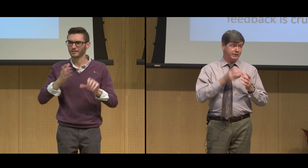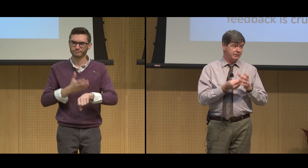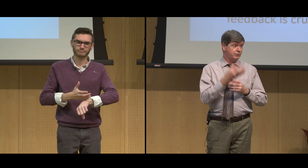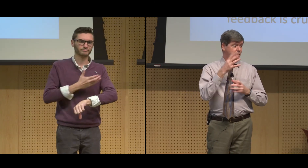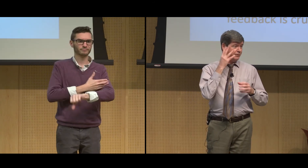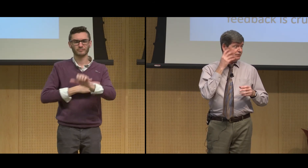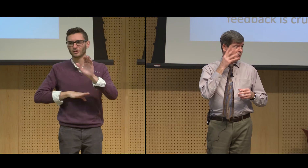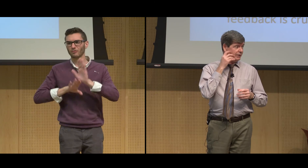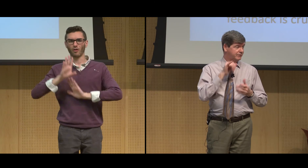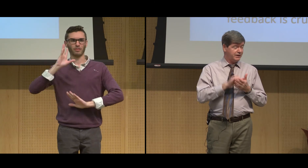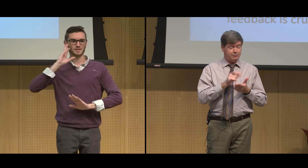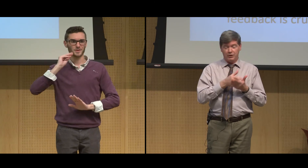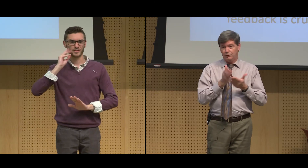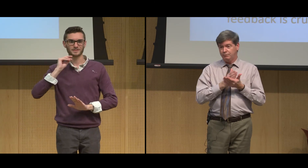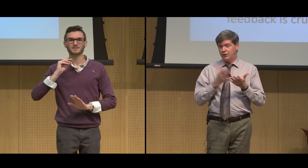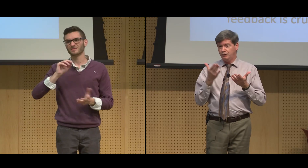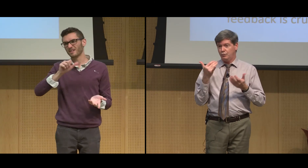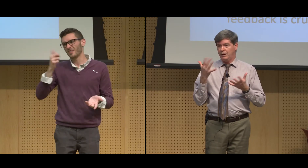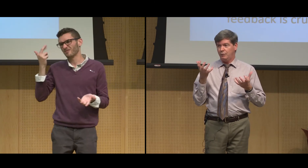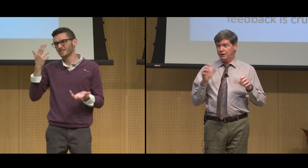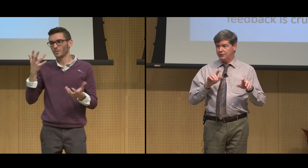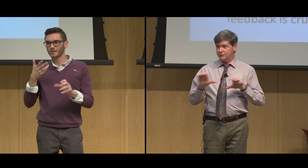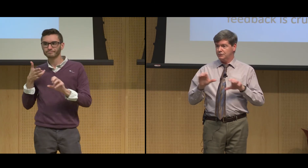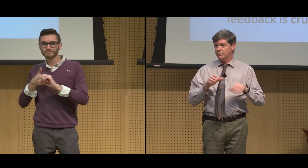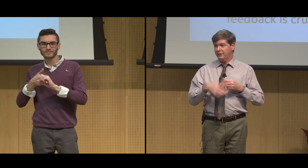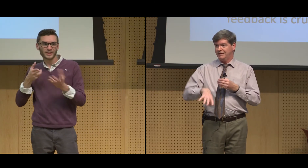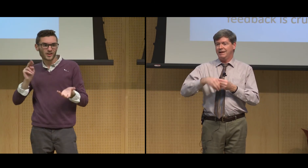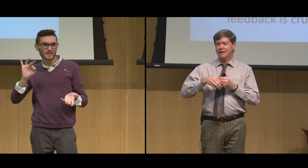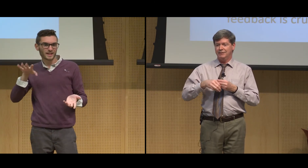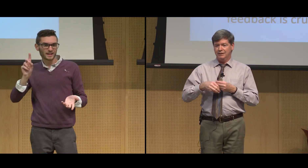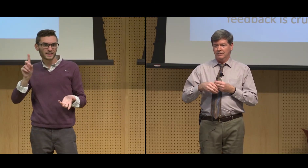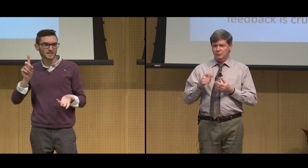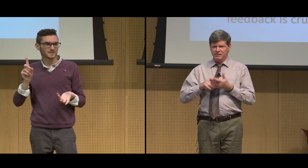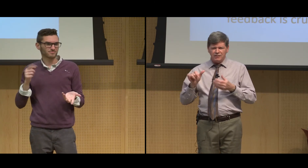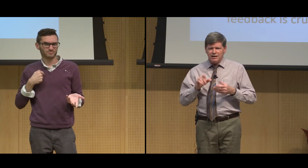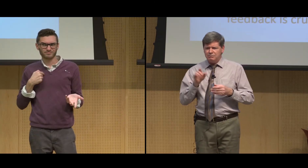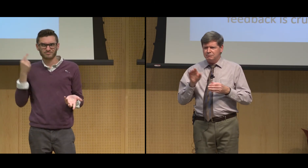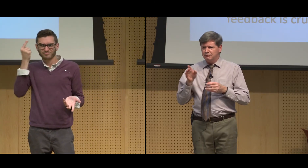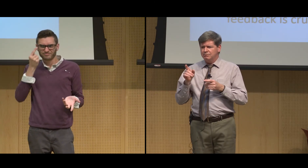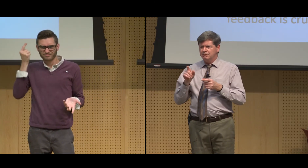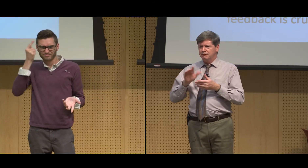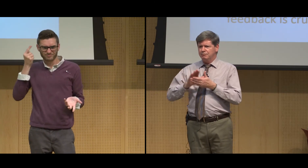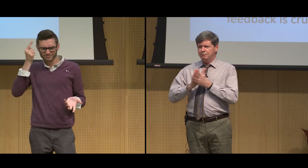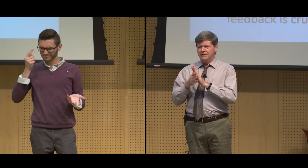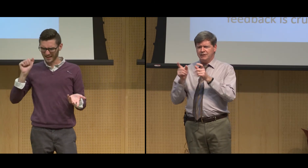a really growth experience, and that's part of-- part of why I wanted it, too. I wanted to add "What's it like being